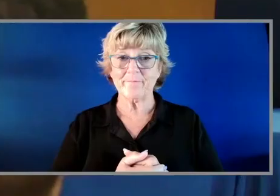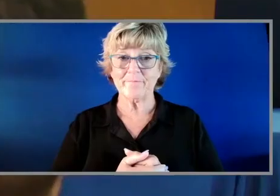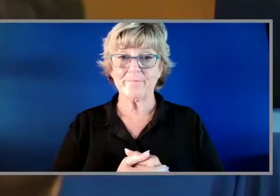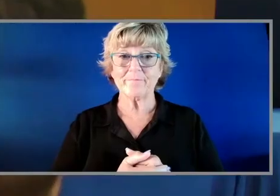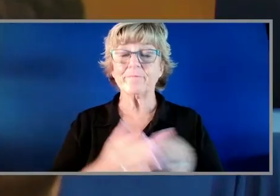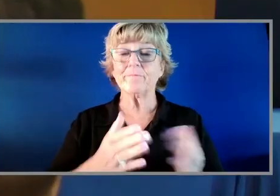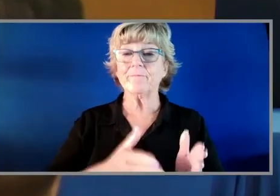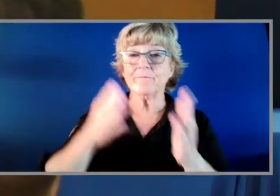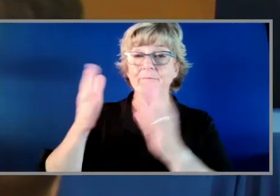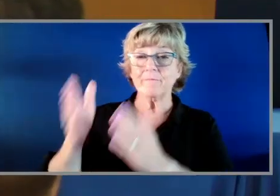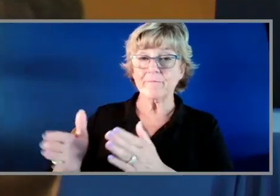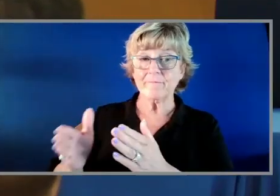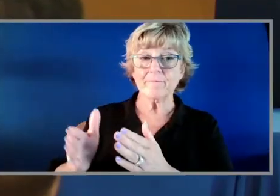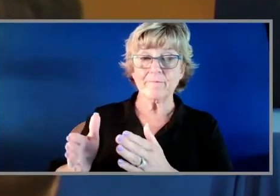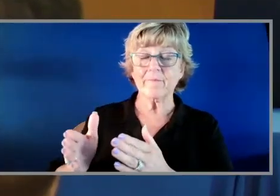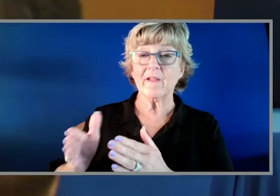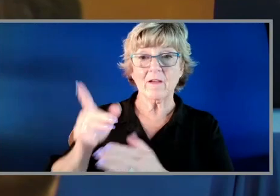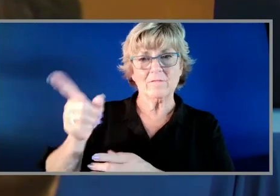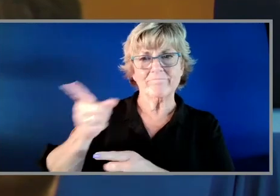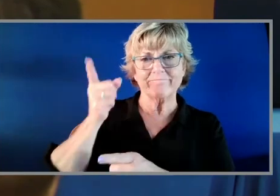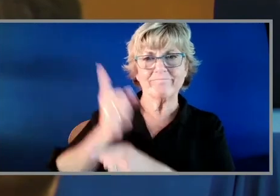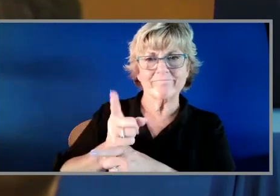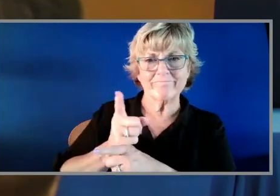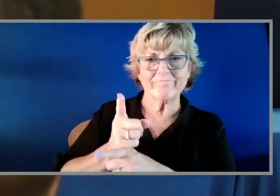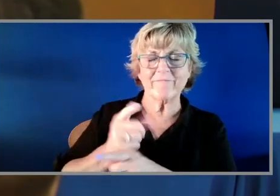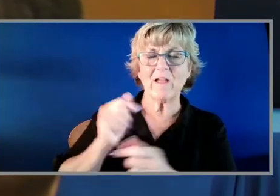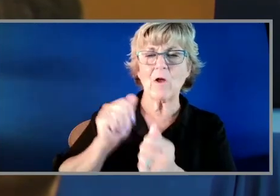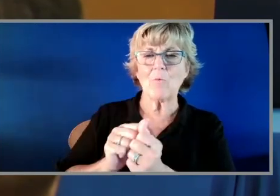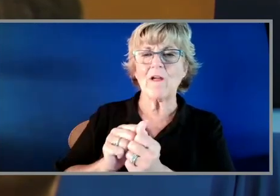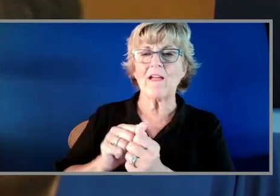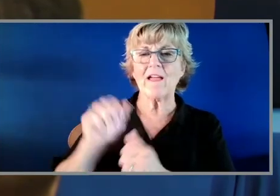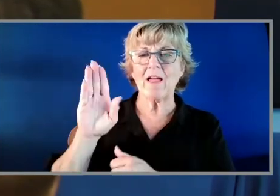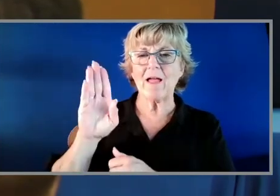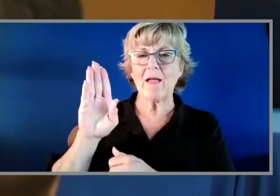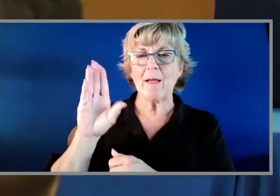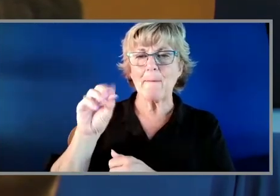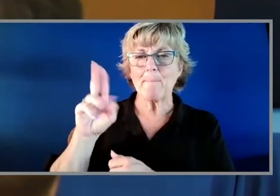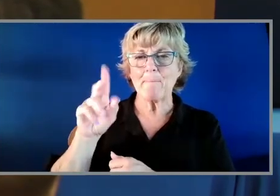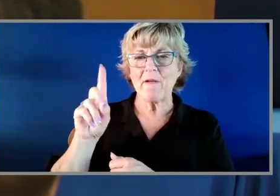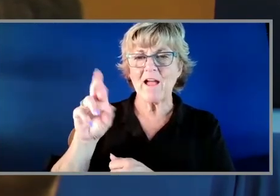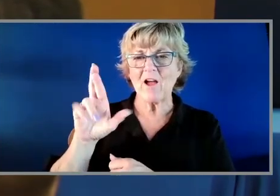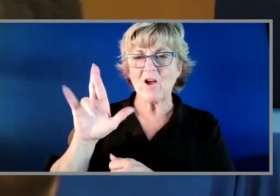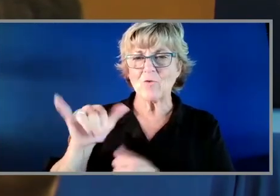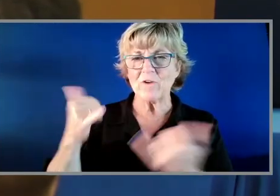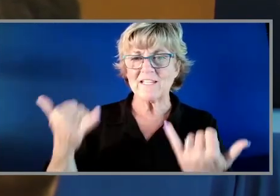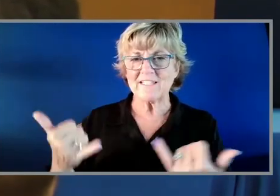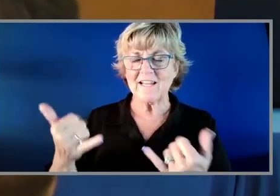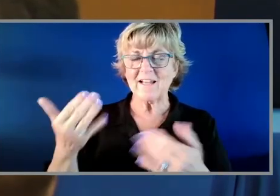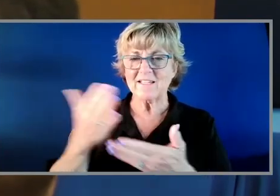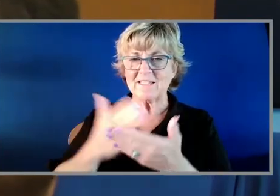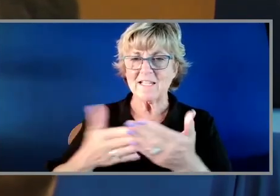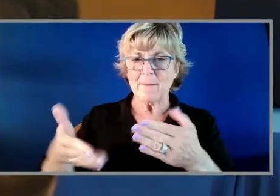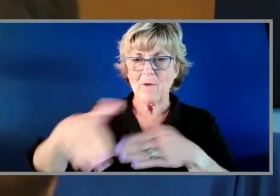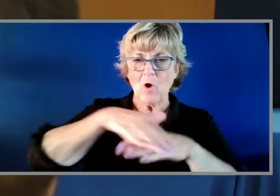Studio: that's a great response and I and and touching on important aspect there about you're right with kind of the